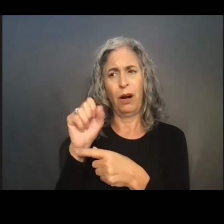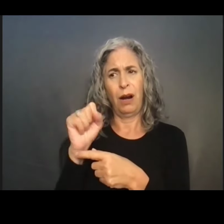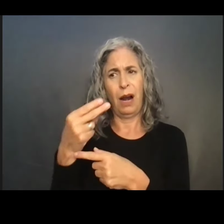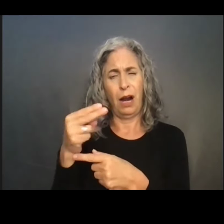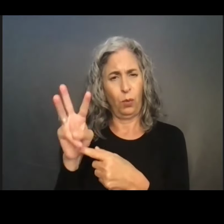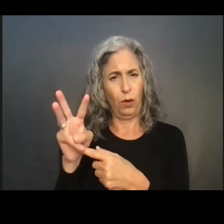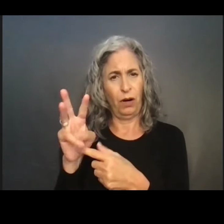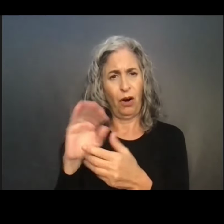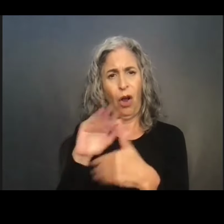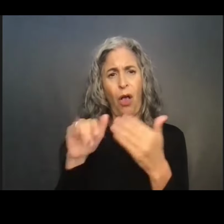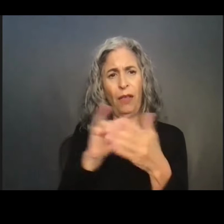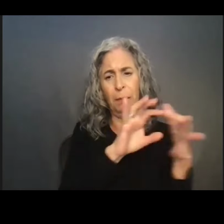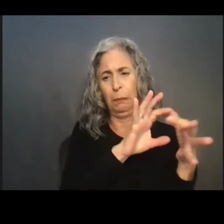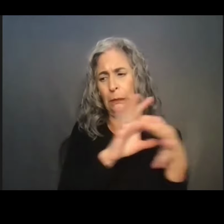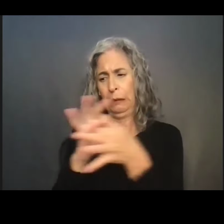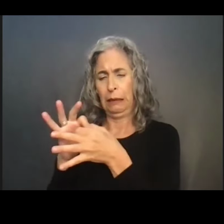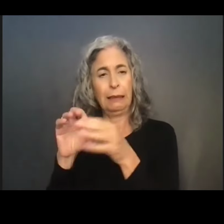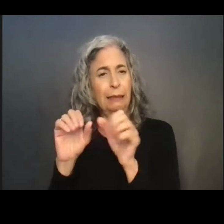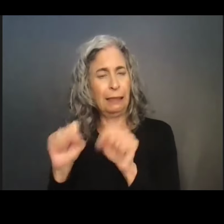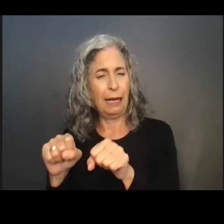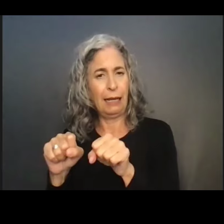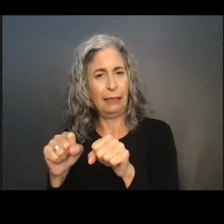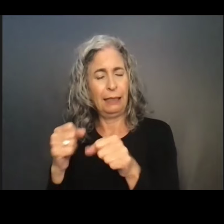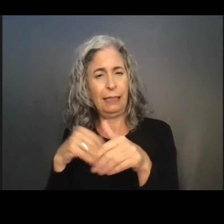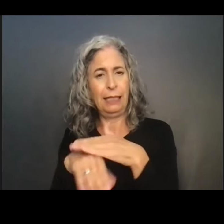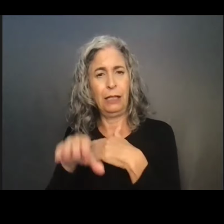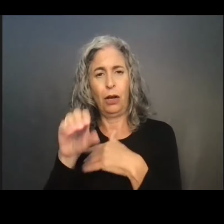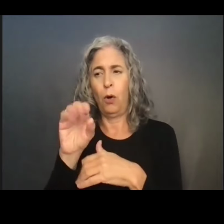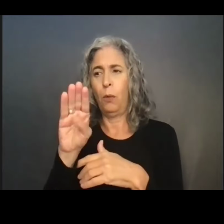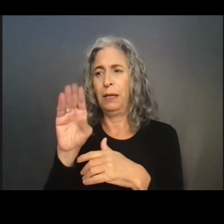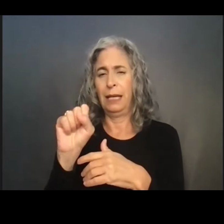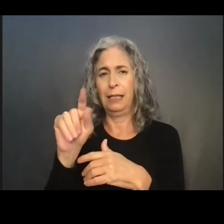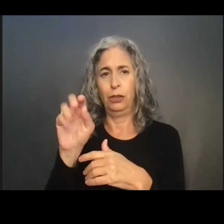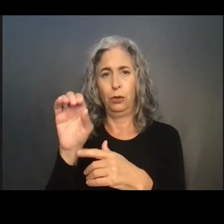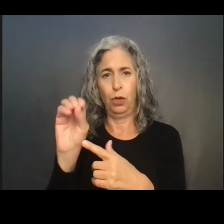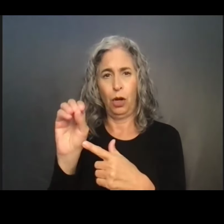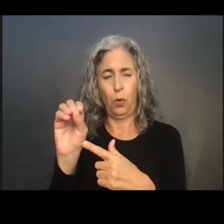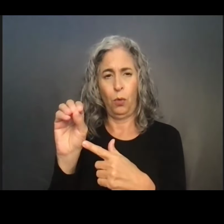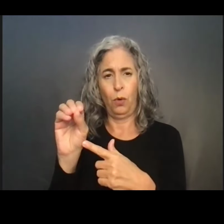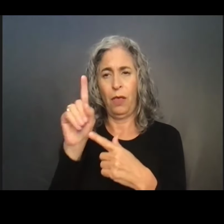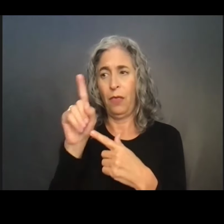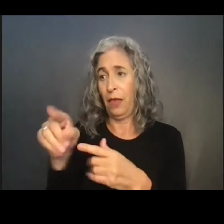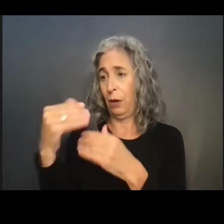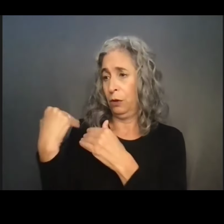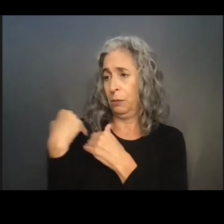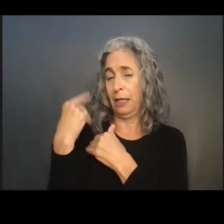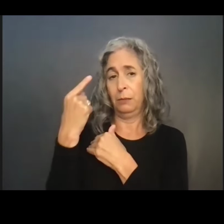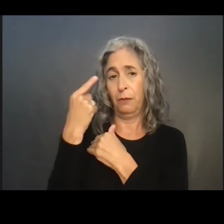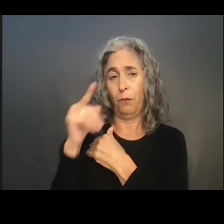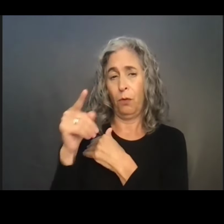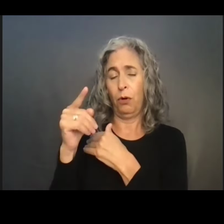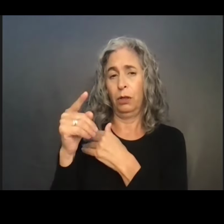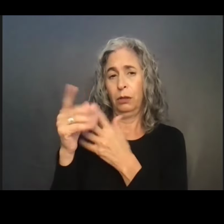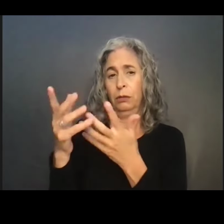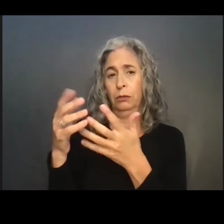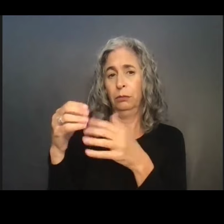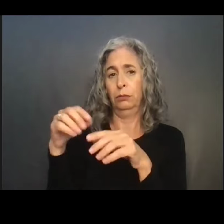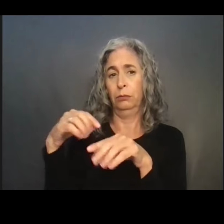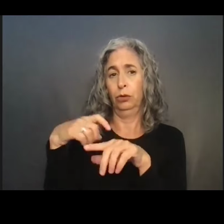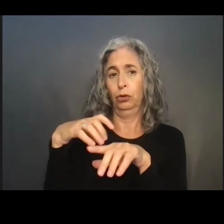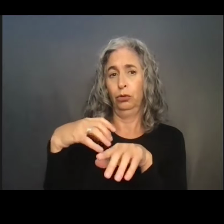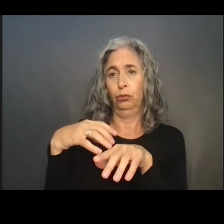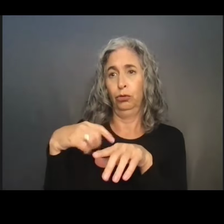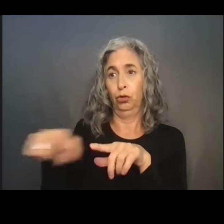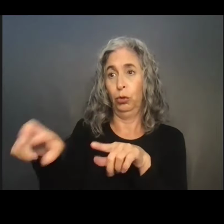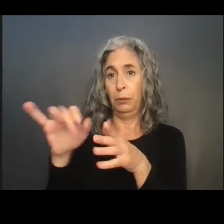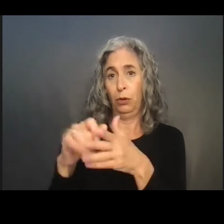be connected into OBS Studio and OBS Studio is responsible for broadcasting your program.